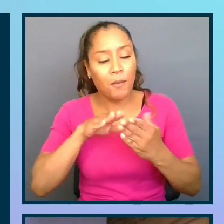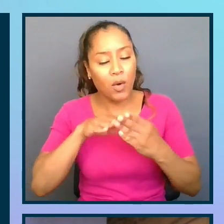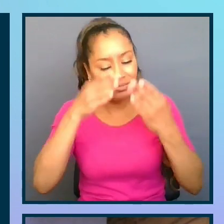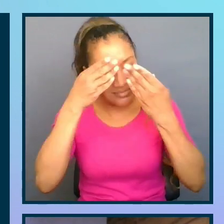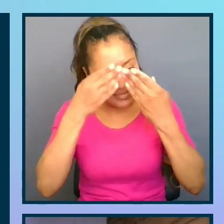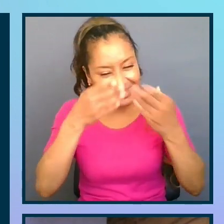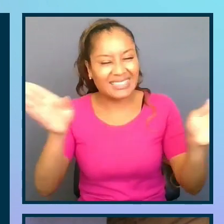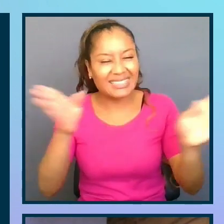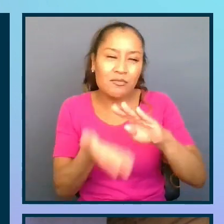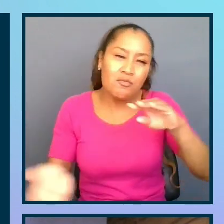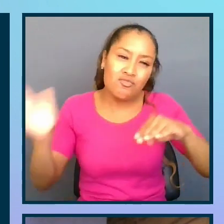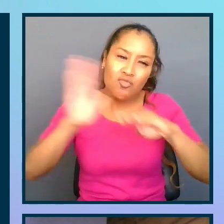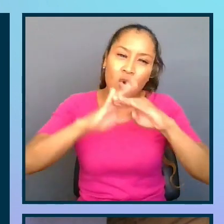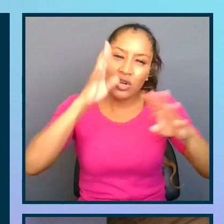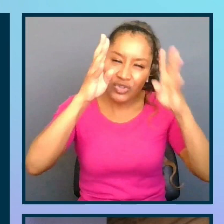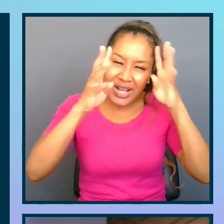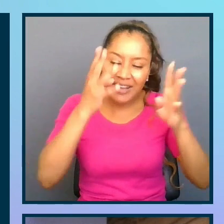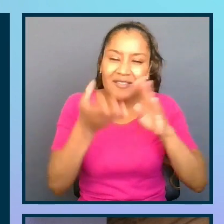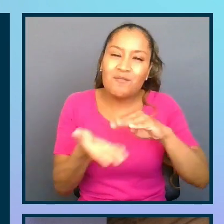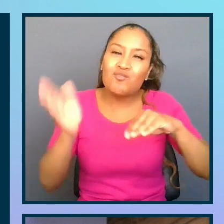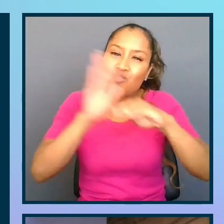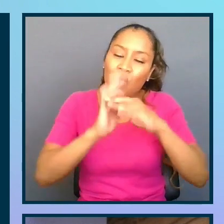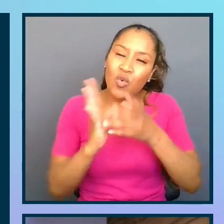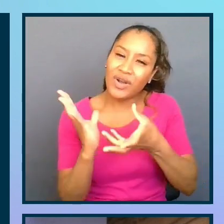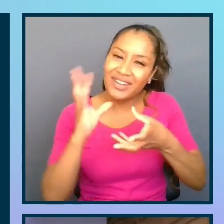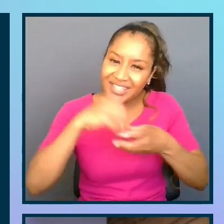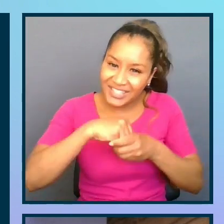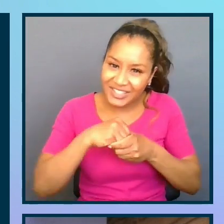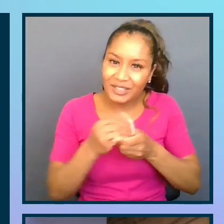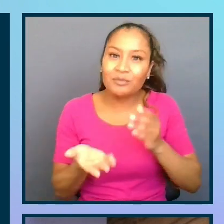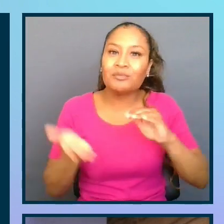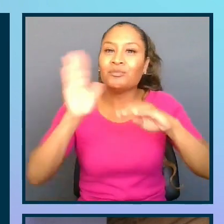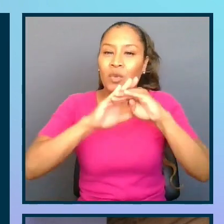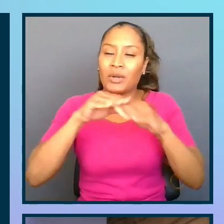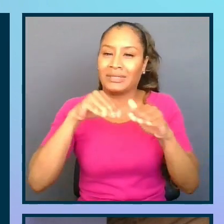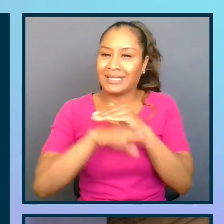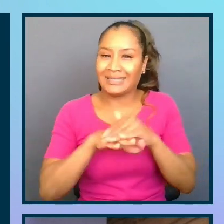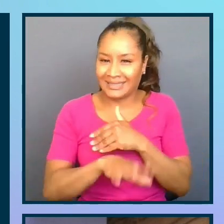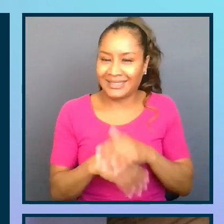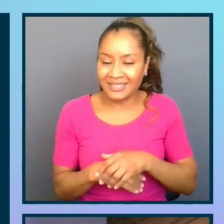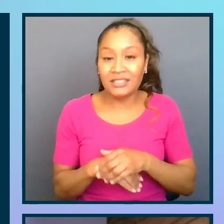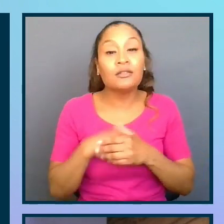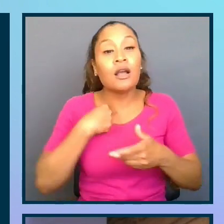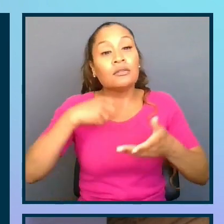to be more inclusive, and accessible. Designing for people with permanent disabilities